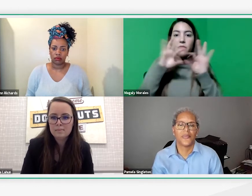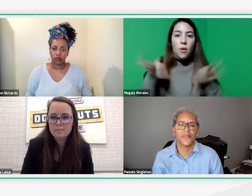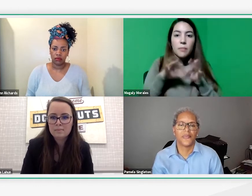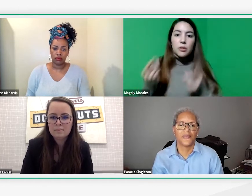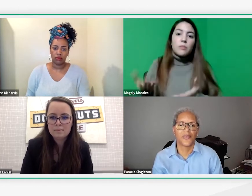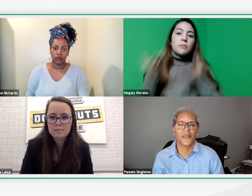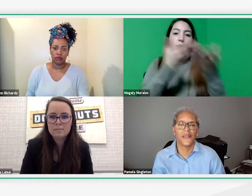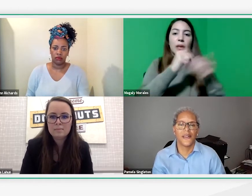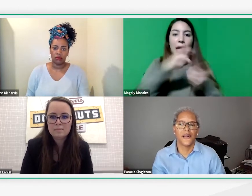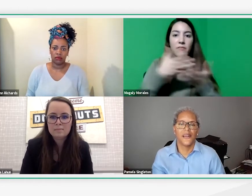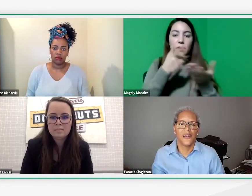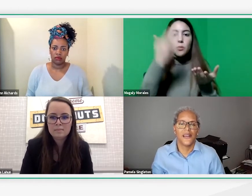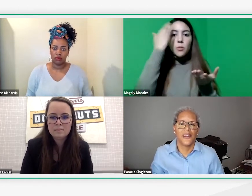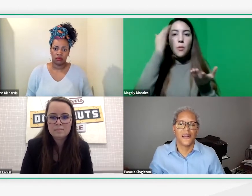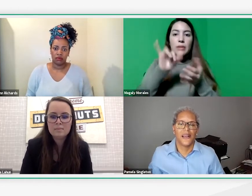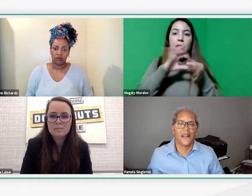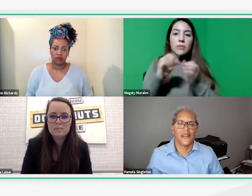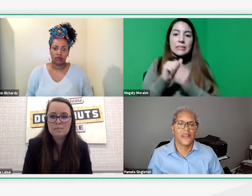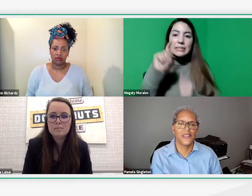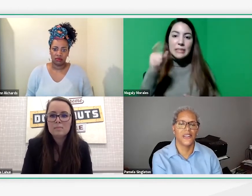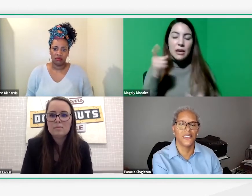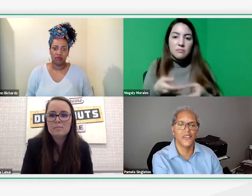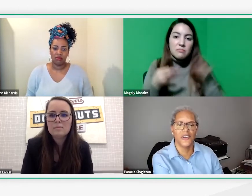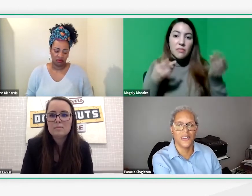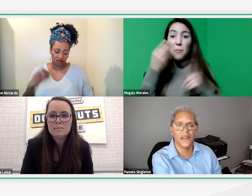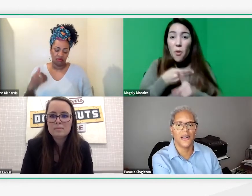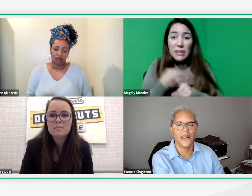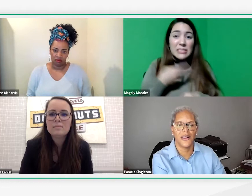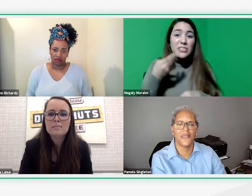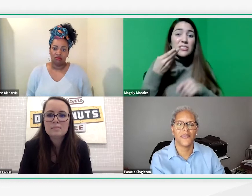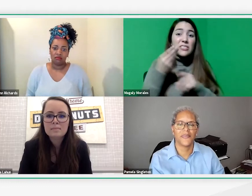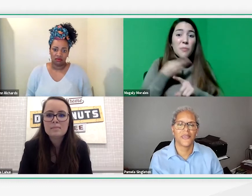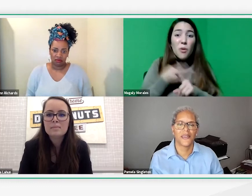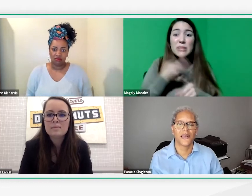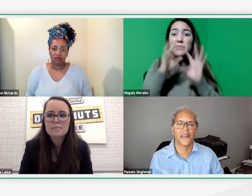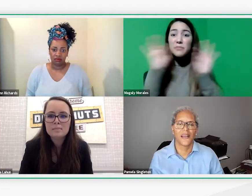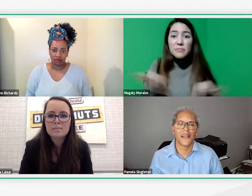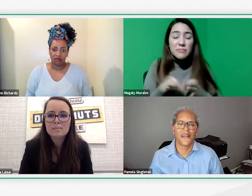So any IRS letter or form that you may have received, it's important to bring those to your tax preparer as well.